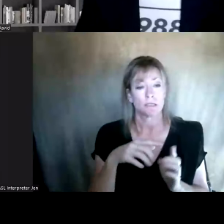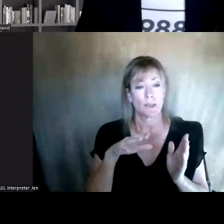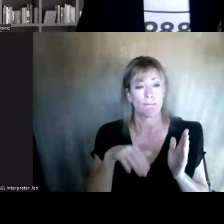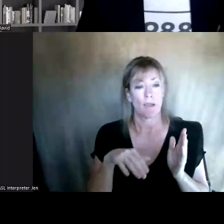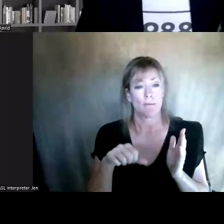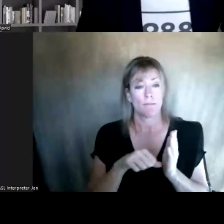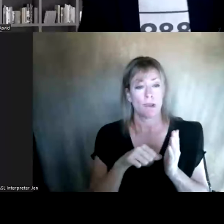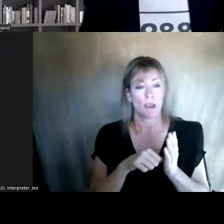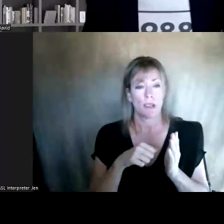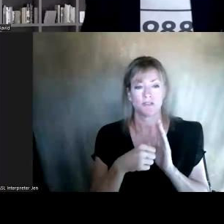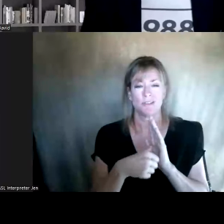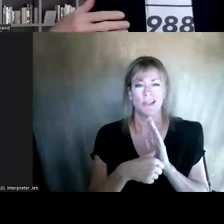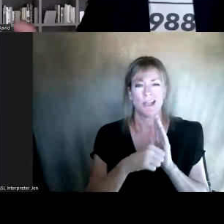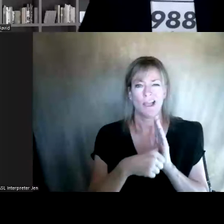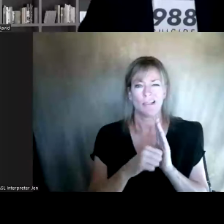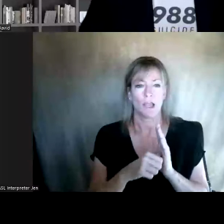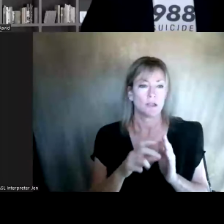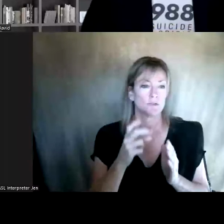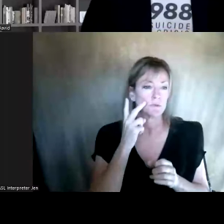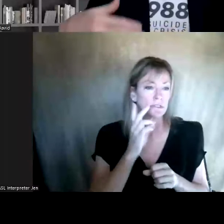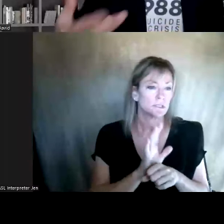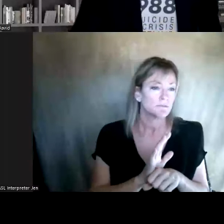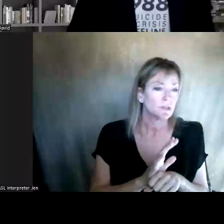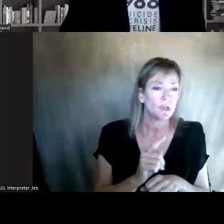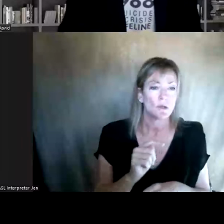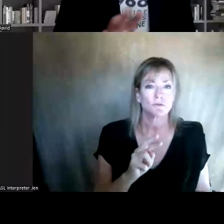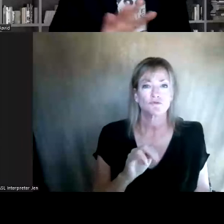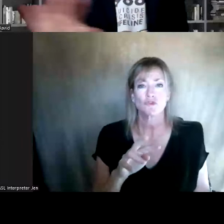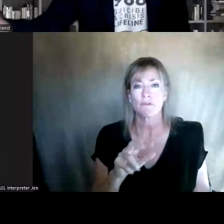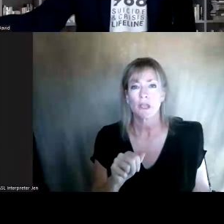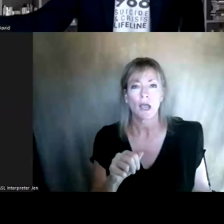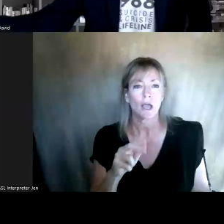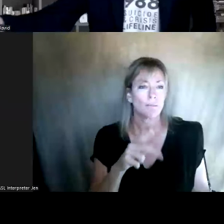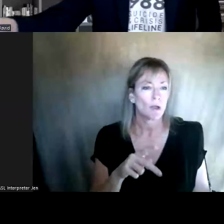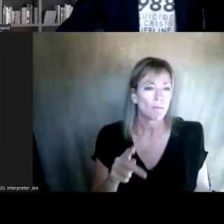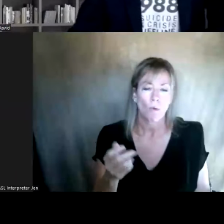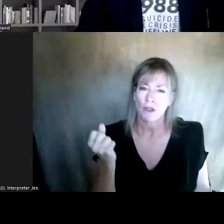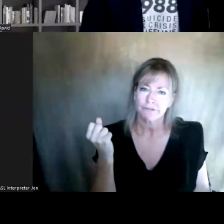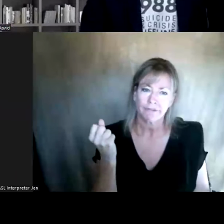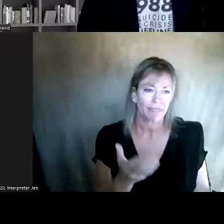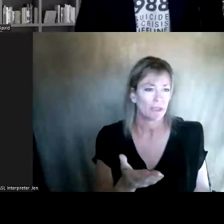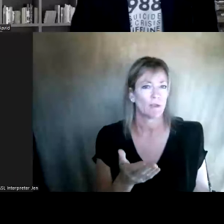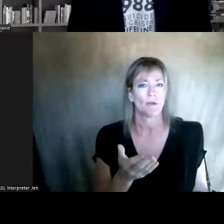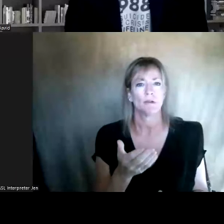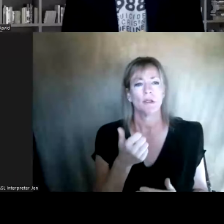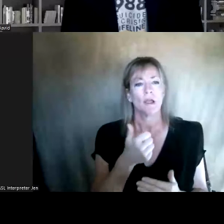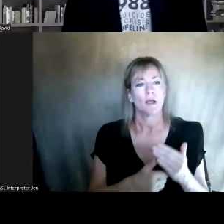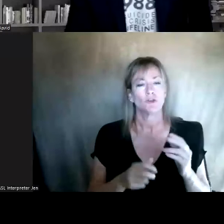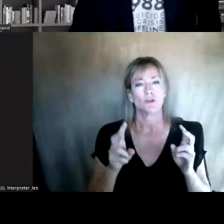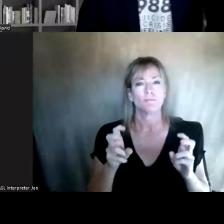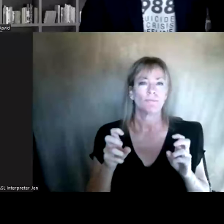HIGHLIGHTS. YOU CAN GET TO ALL OF THE POWER POINTS AND EVERYTHING AND THEY ARE ALL UNDER OTHER MATERIALS.